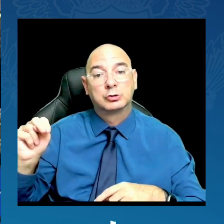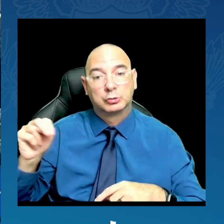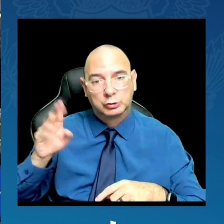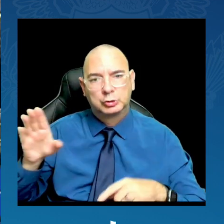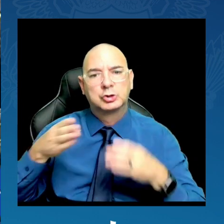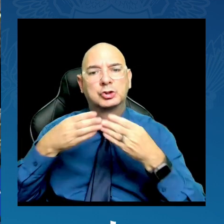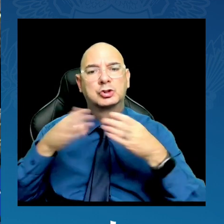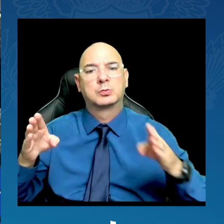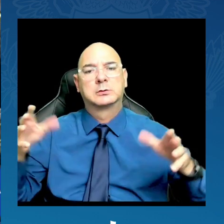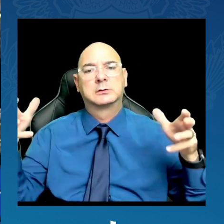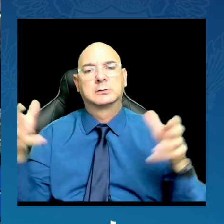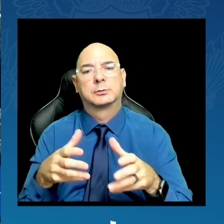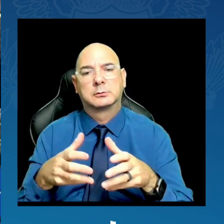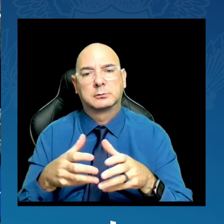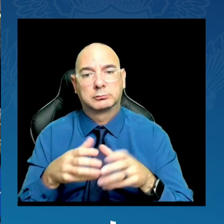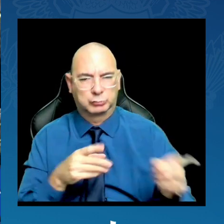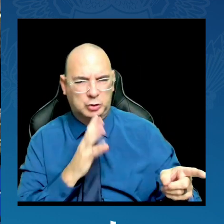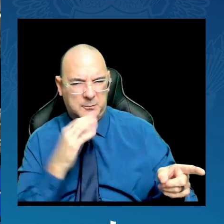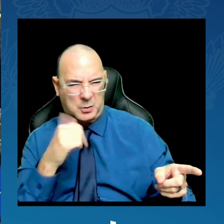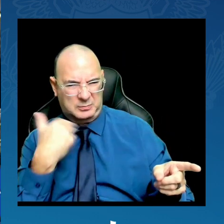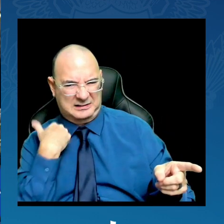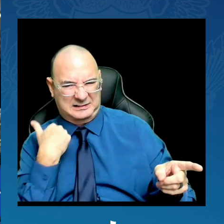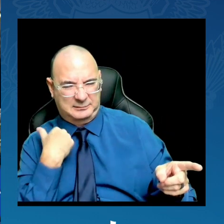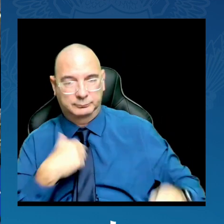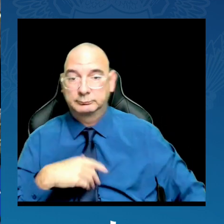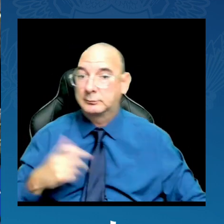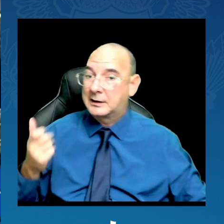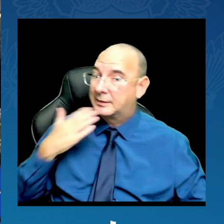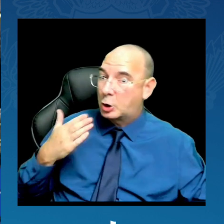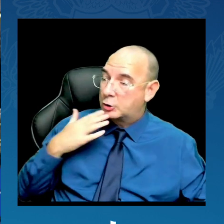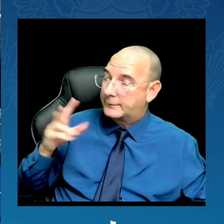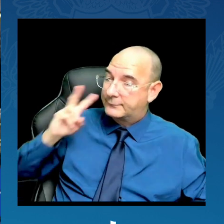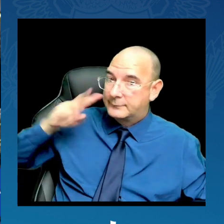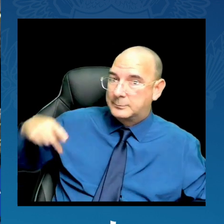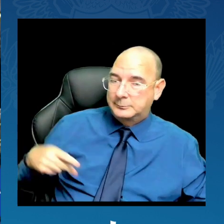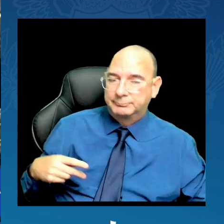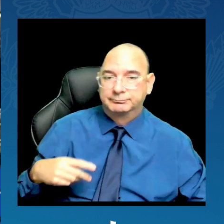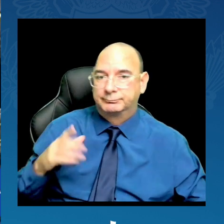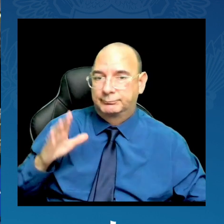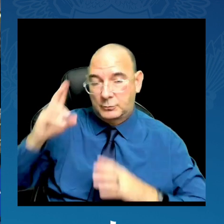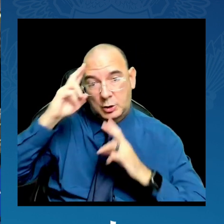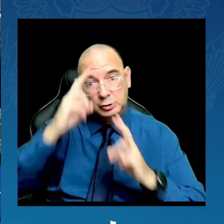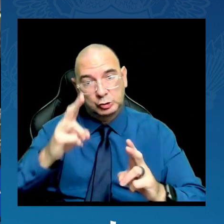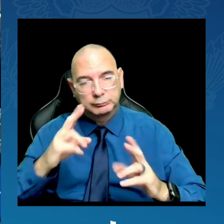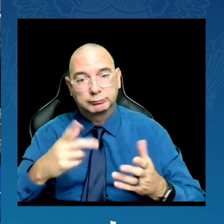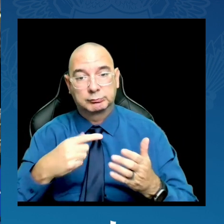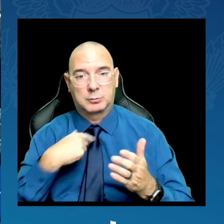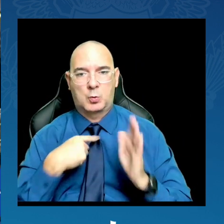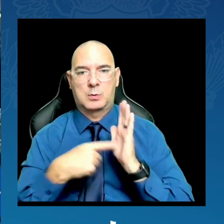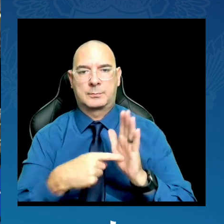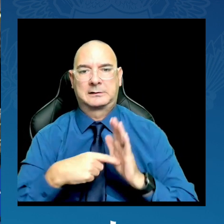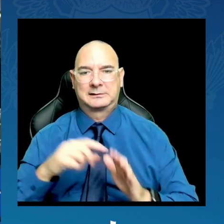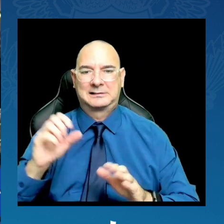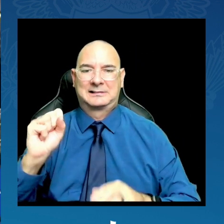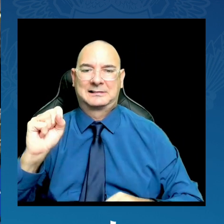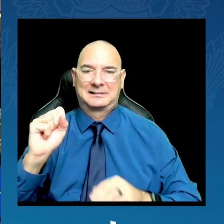Thank you, Madam Vice President. I'm honored to be here to represent the State Department today and will report out on all our diplomatic efforts.